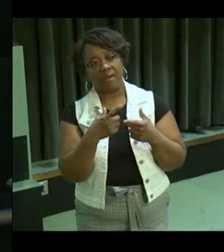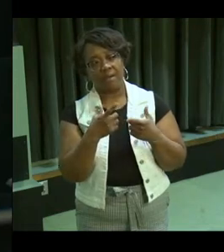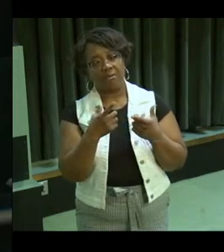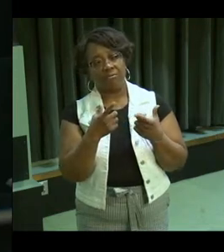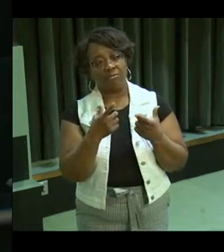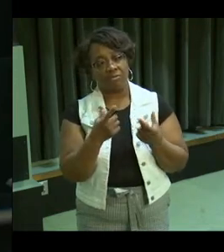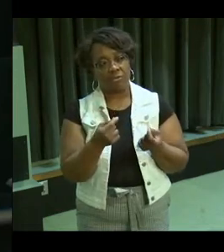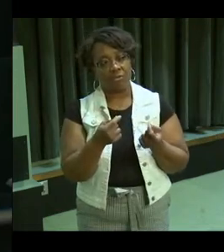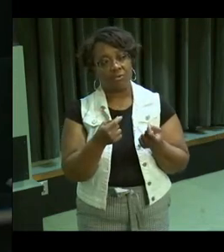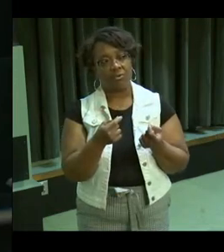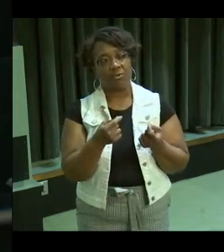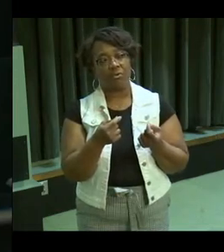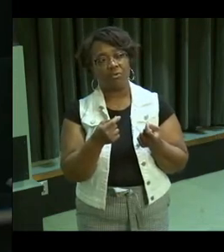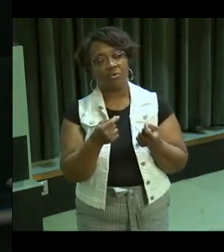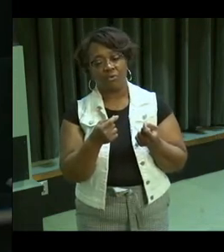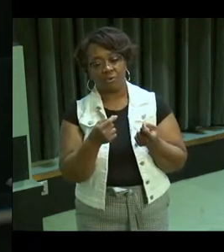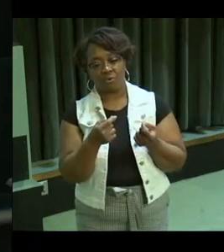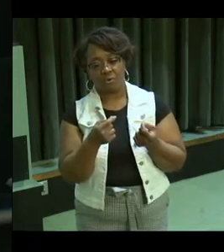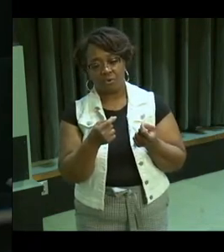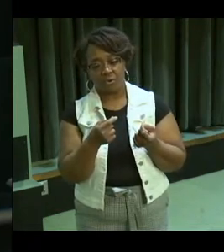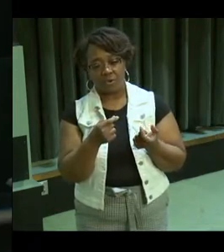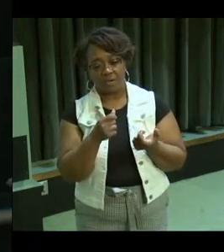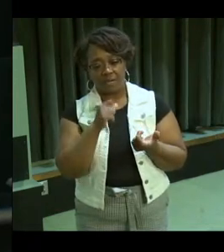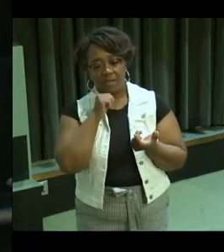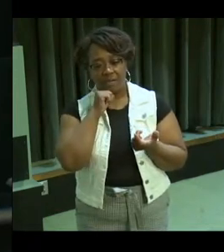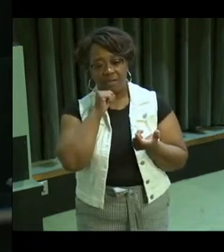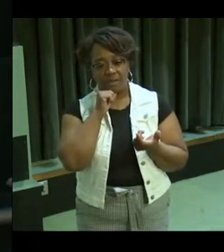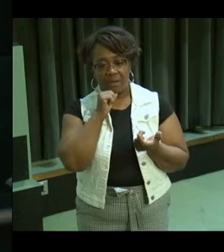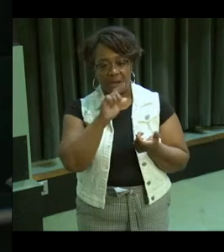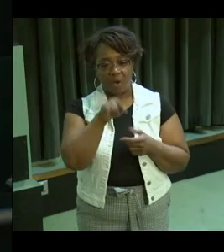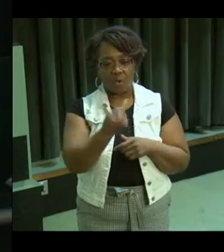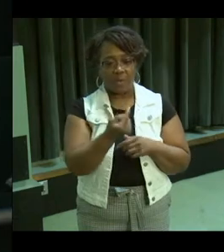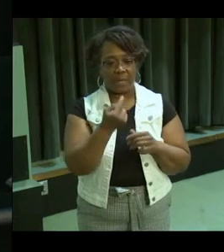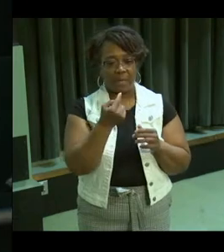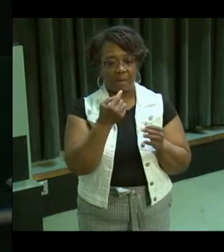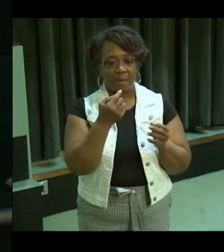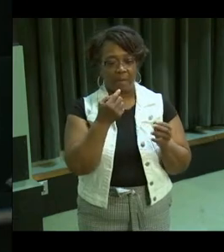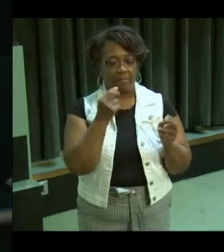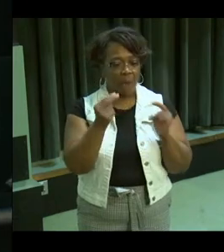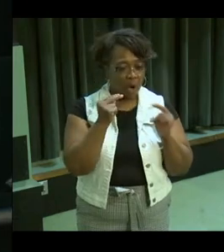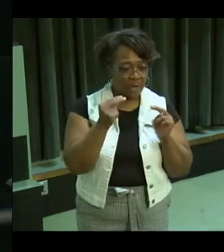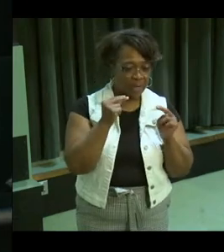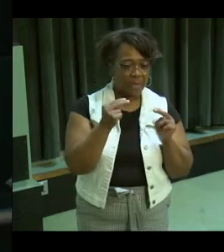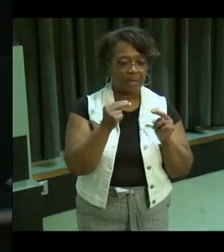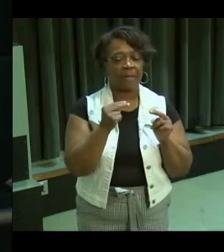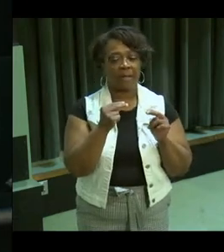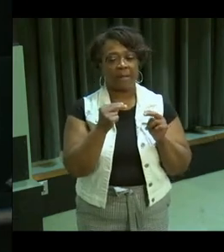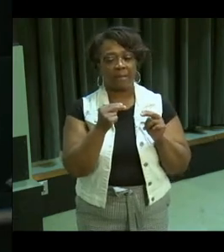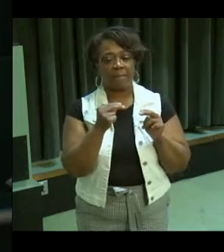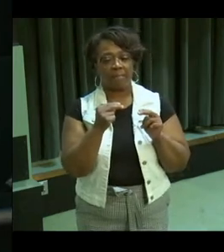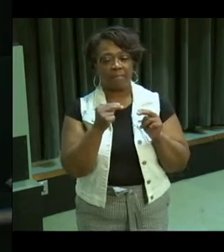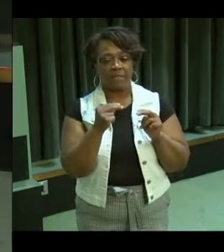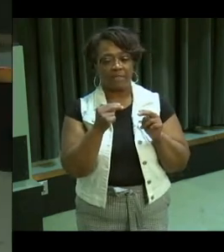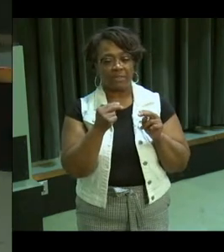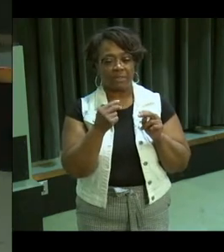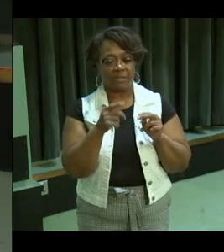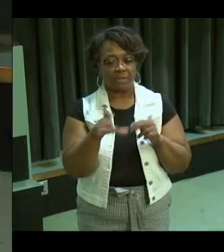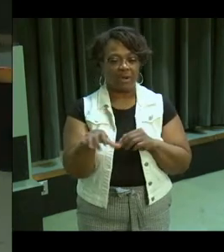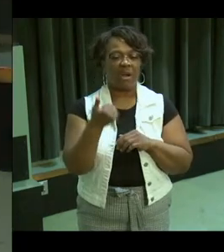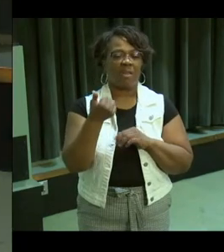do using that? That's not just like basic collective bargaining and, like, you know what? What are, like, transformational